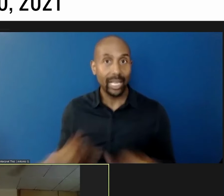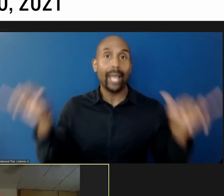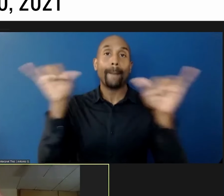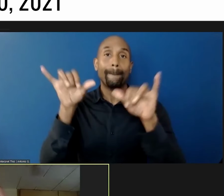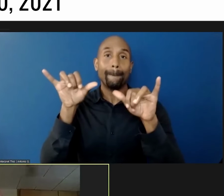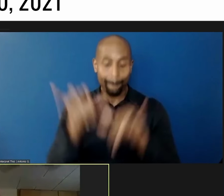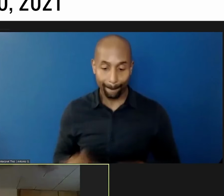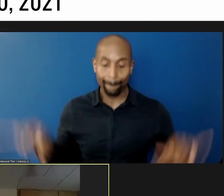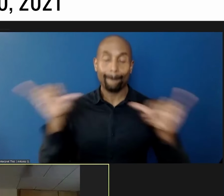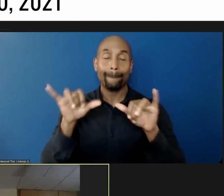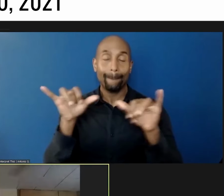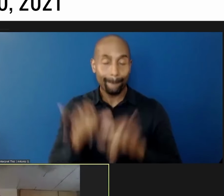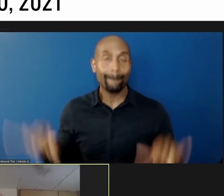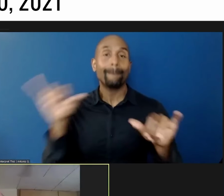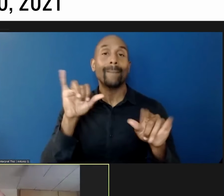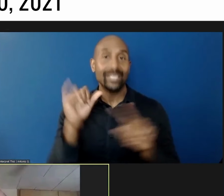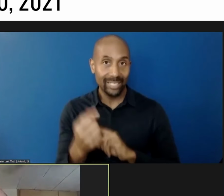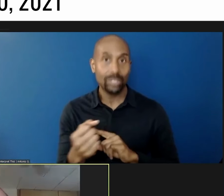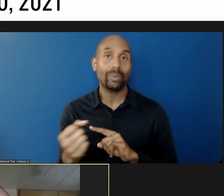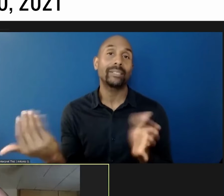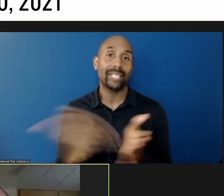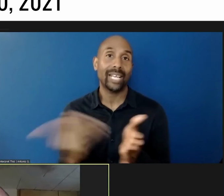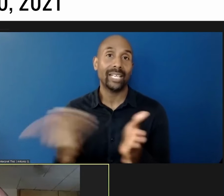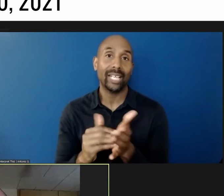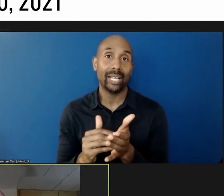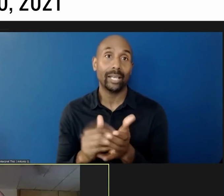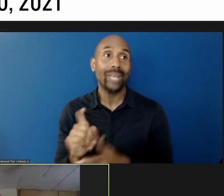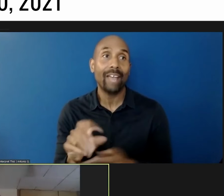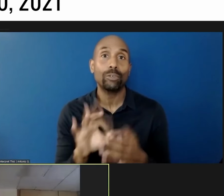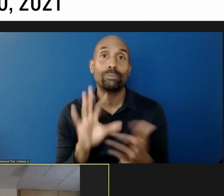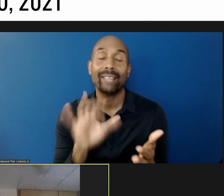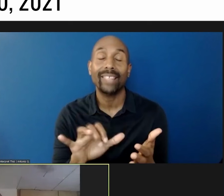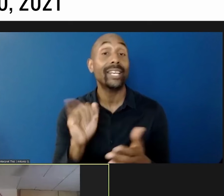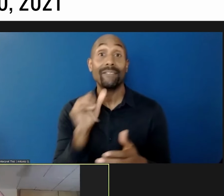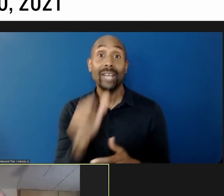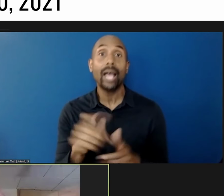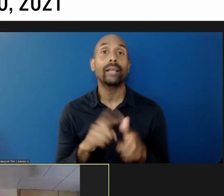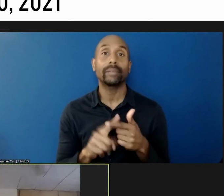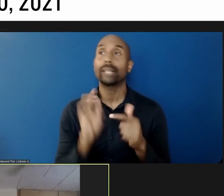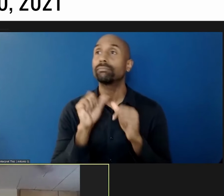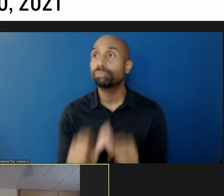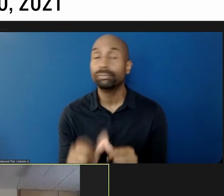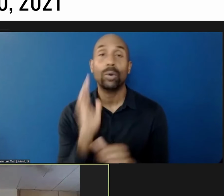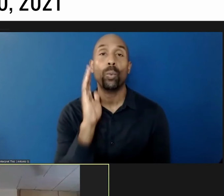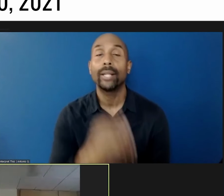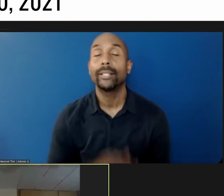it's going on keep happening, right? So the way I see it, we cannot keep, we cannot always